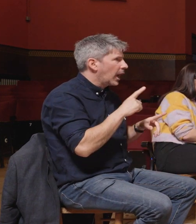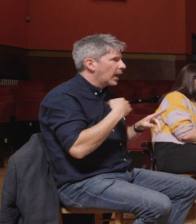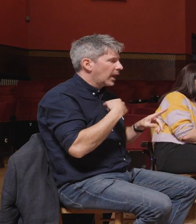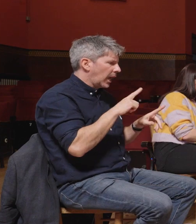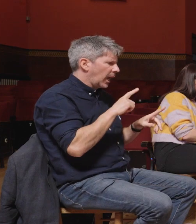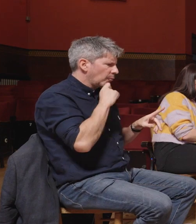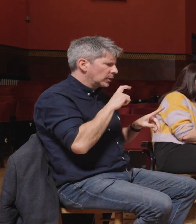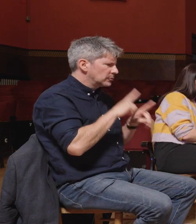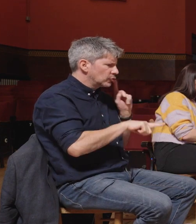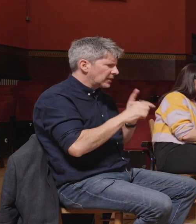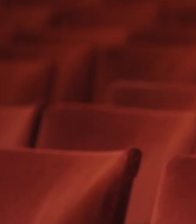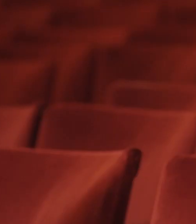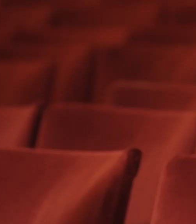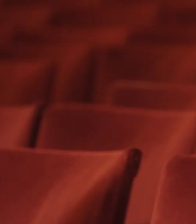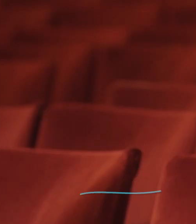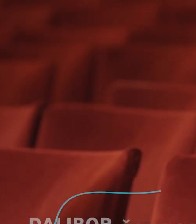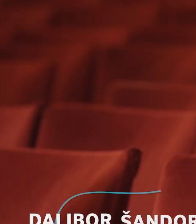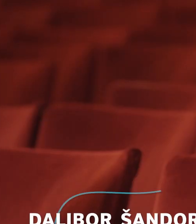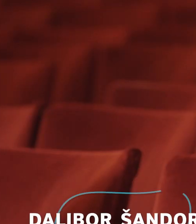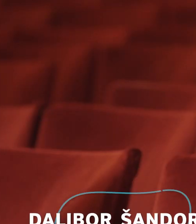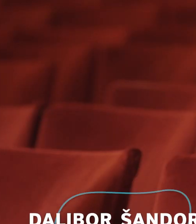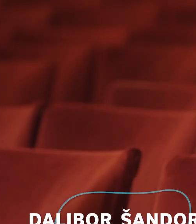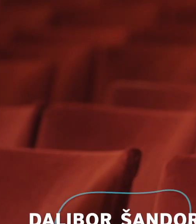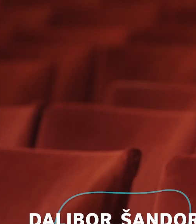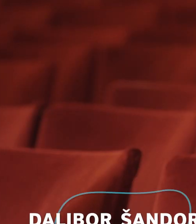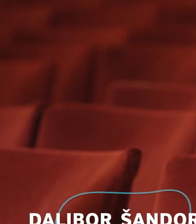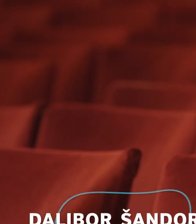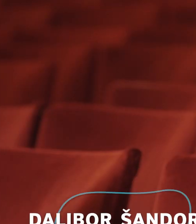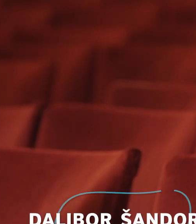For me it's hard to practice leadership and to be a leader.